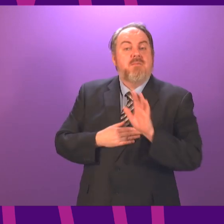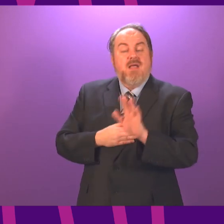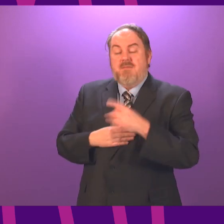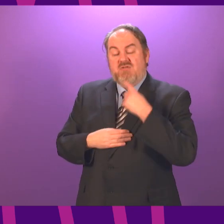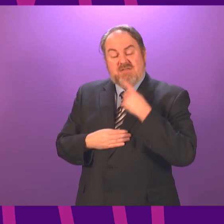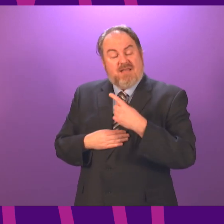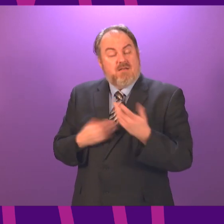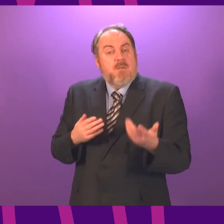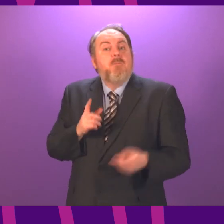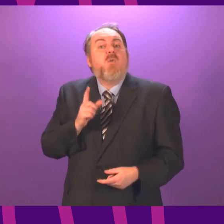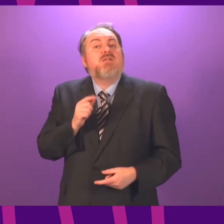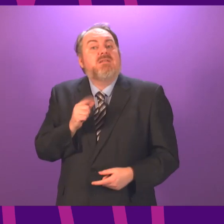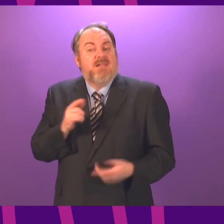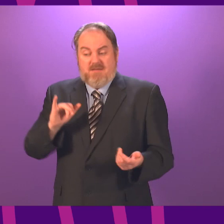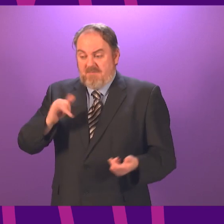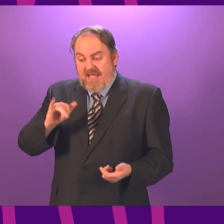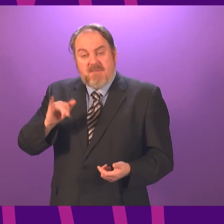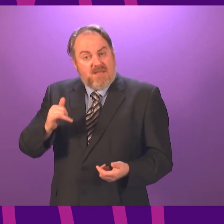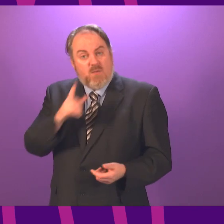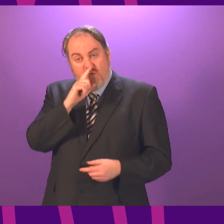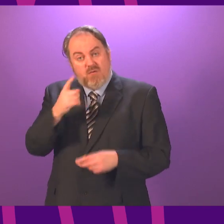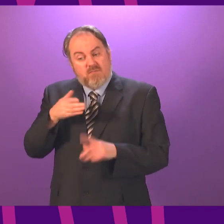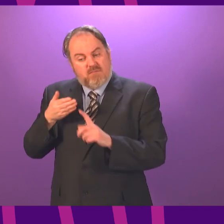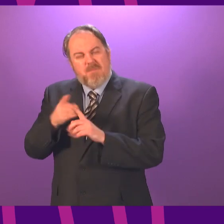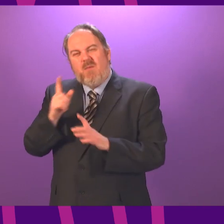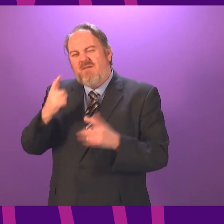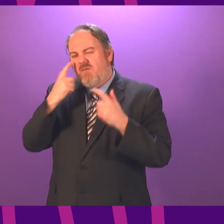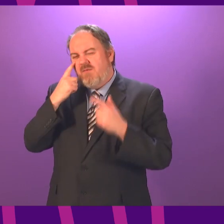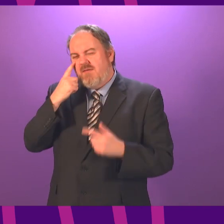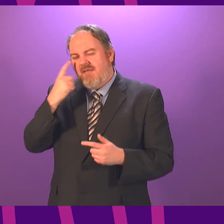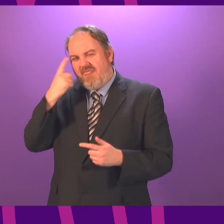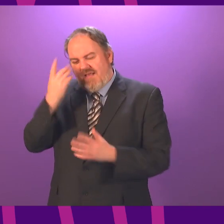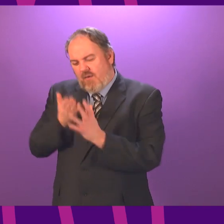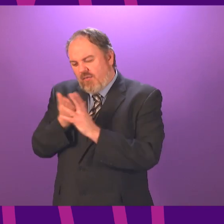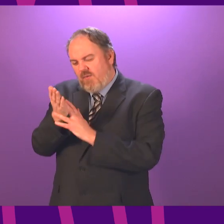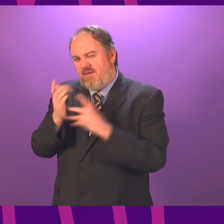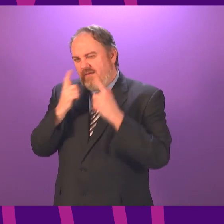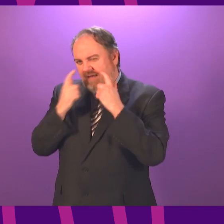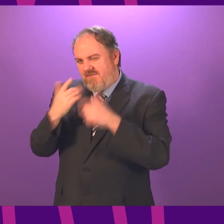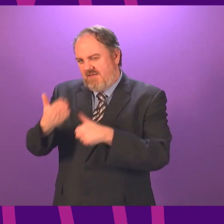idea but, like everybody else, we want to think it through carefully. If some such mechanism